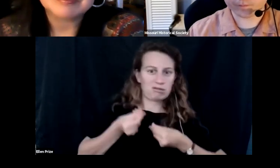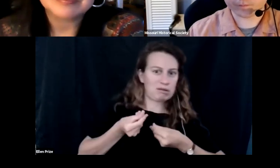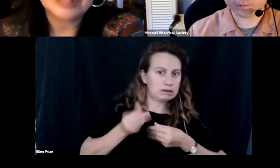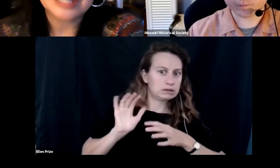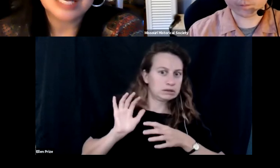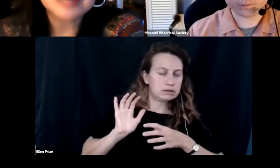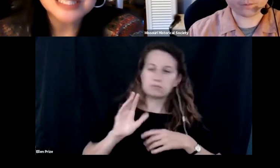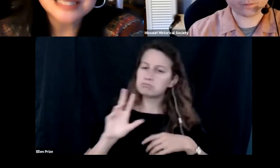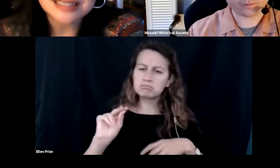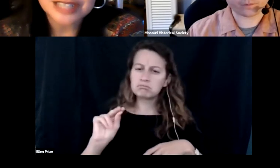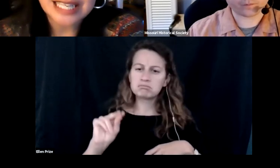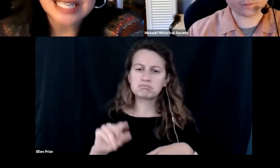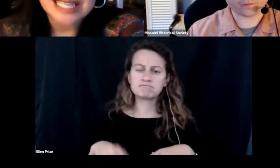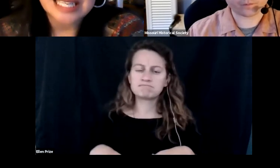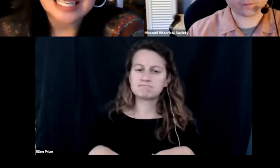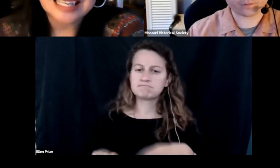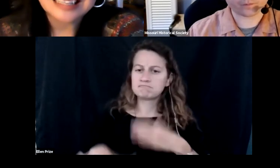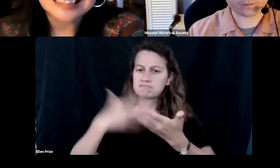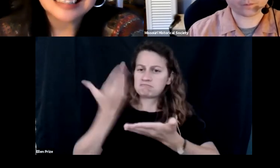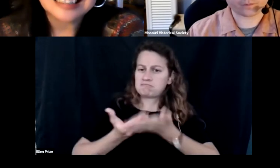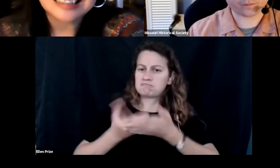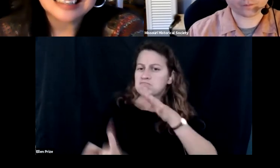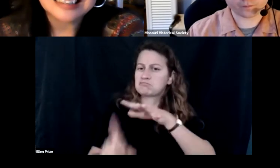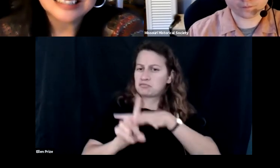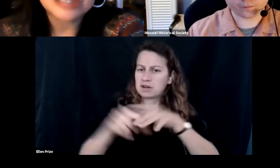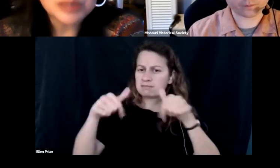was a co worker and dear friend of Janice's and she said, I'm